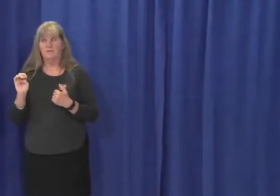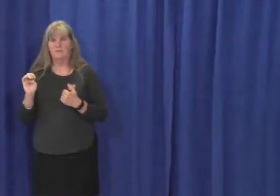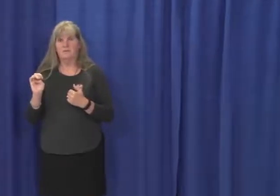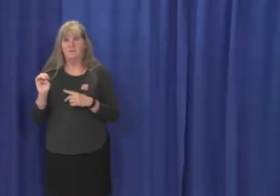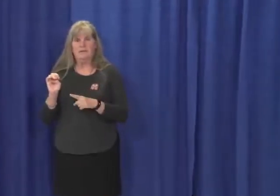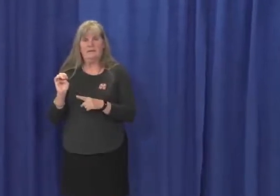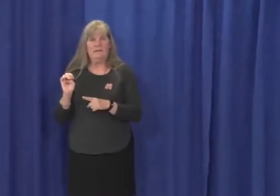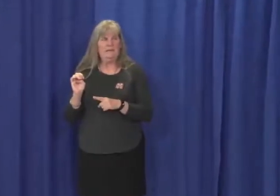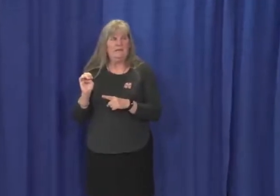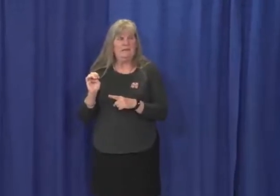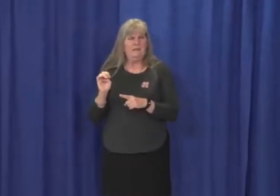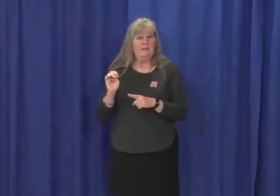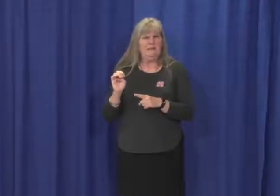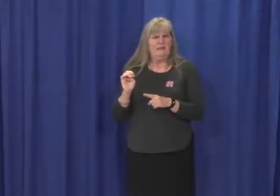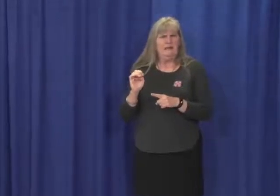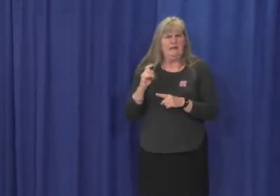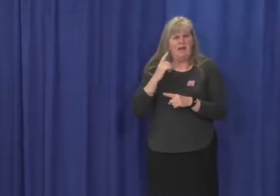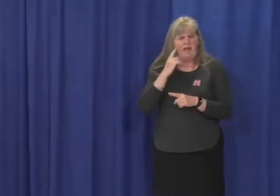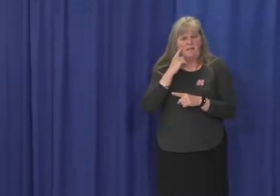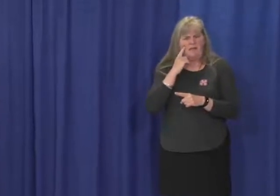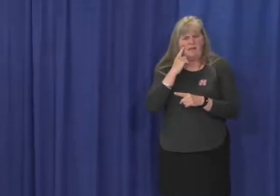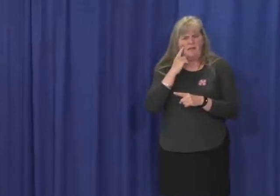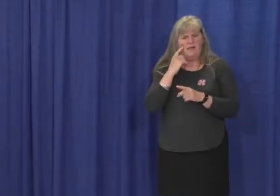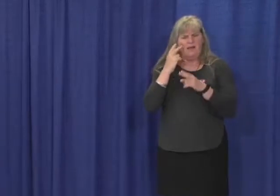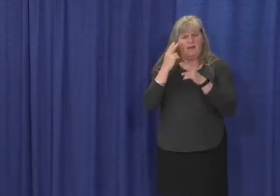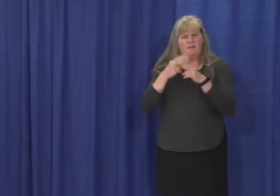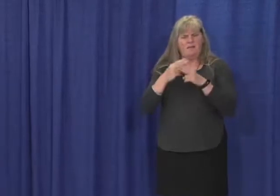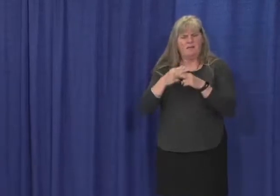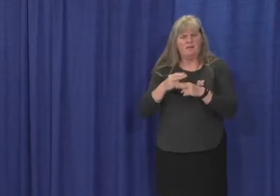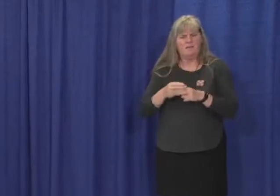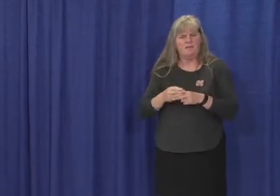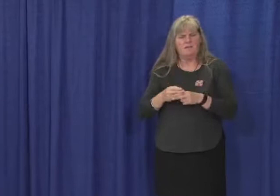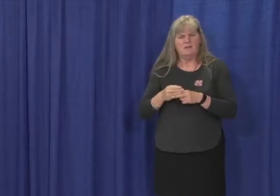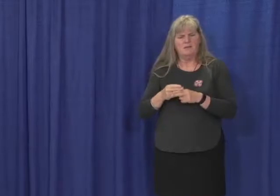I can say an earlier version of my notes had listed all of